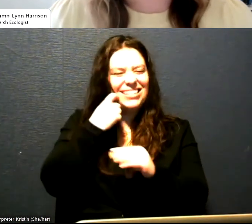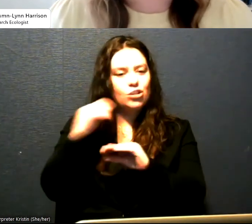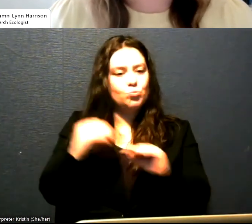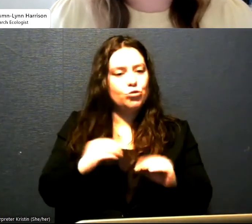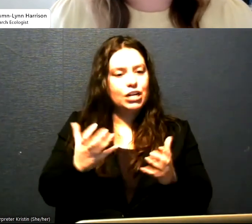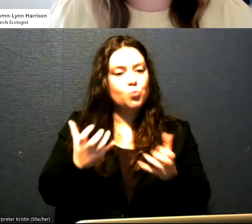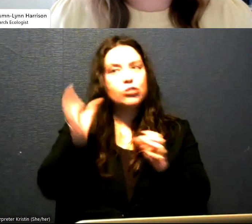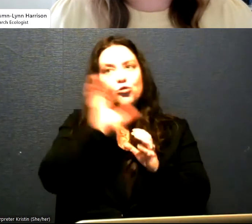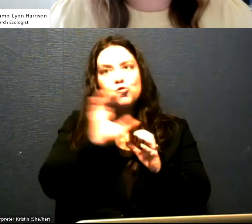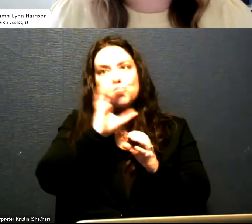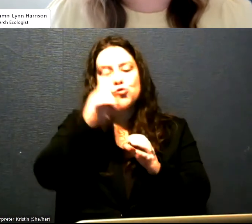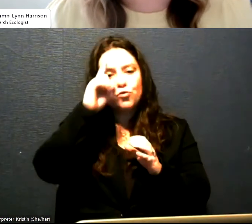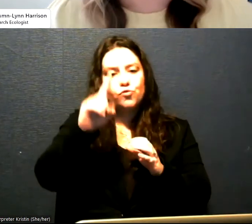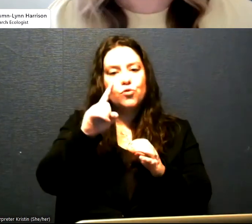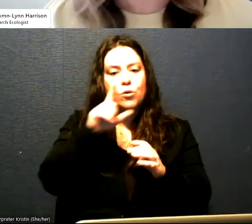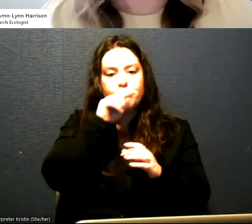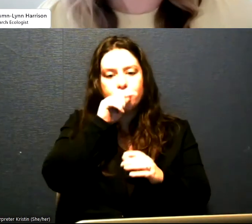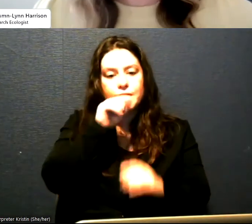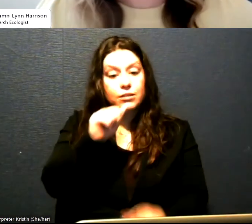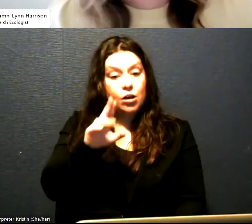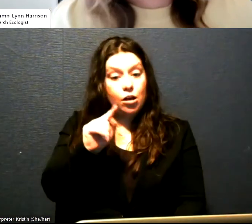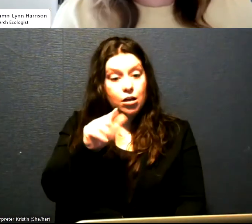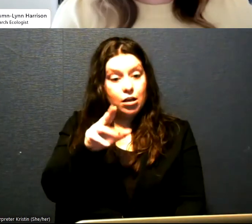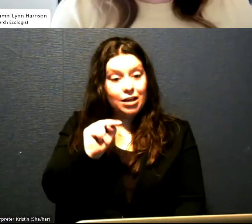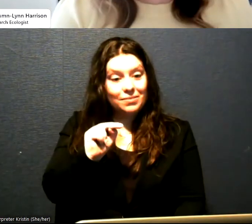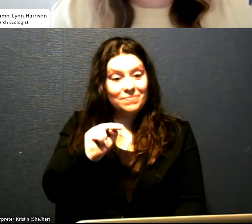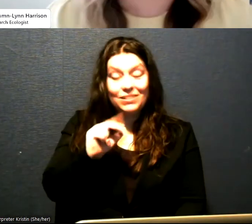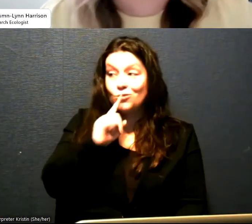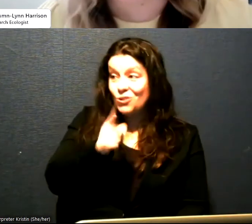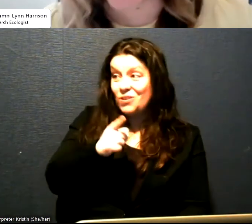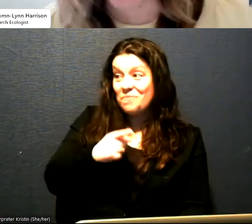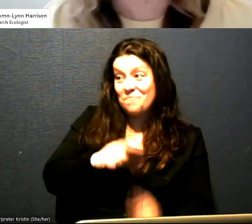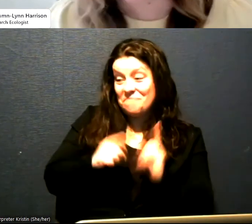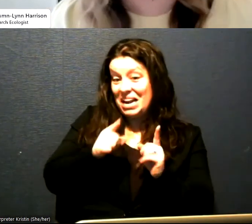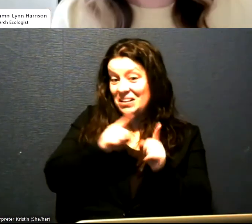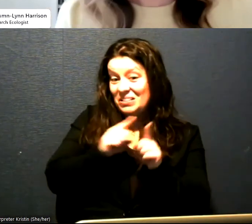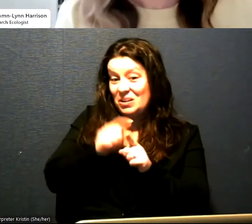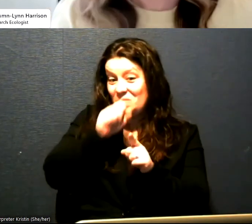to help us with that one? >>Autumn-Lynn: Sure. I’d love to hear Kayleigh's, uh Kayleigh's answer, too. That'll be good.